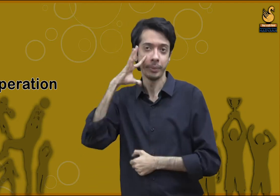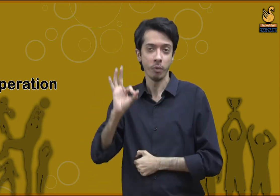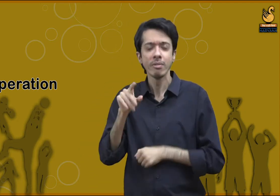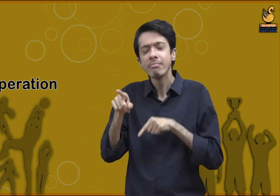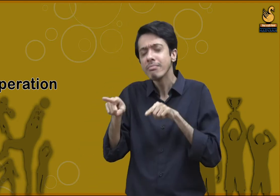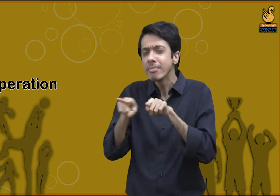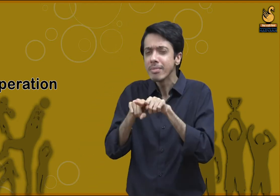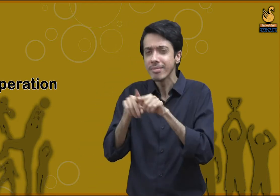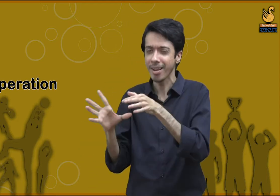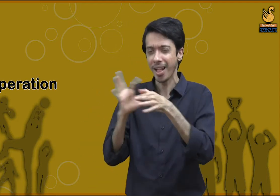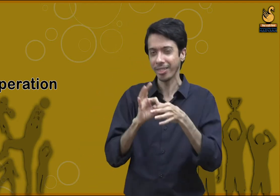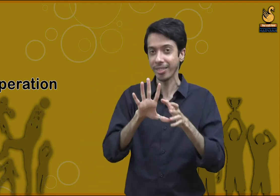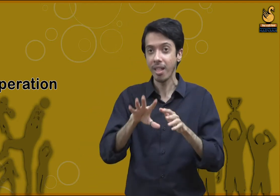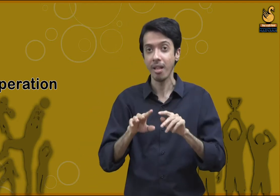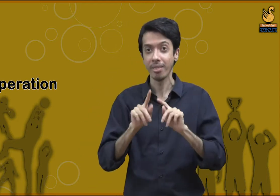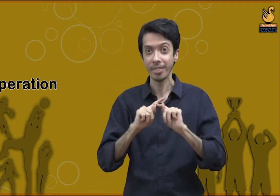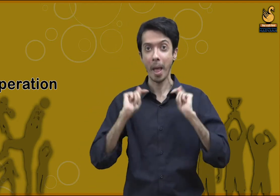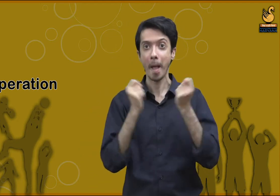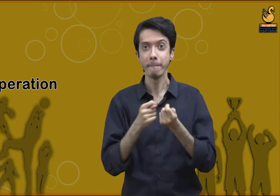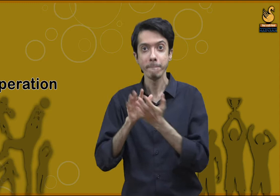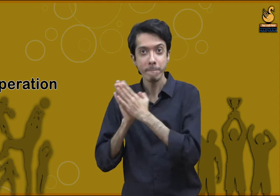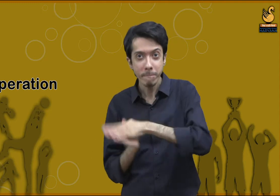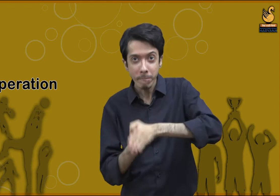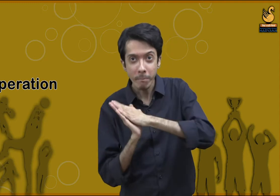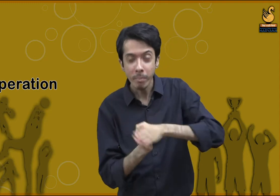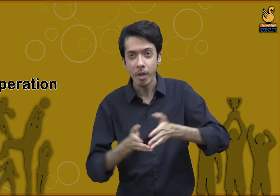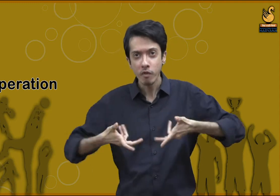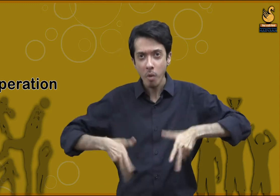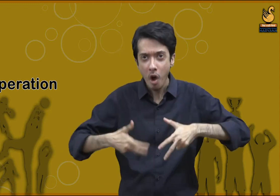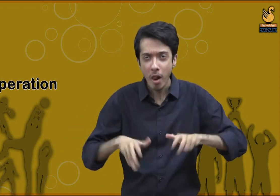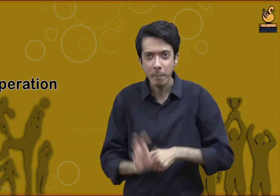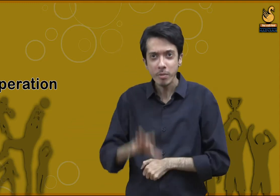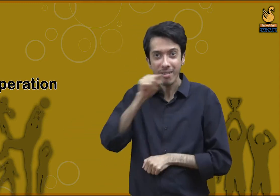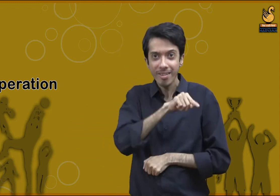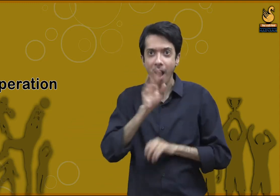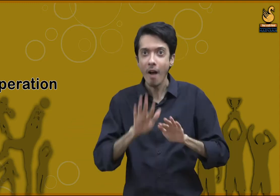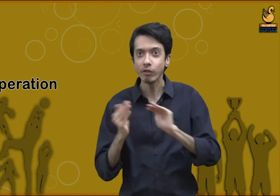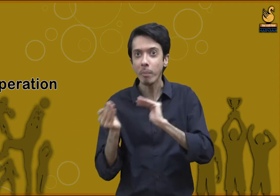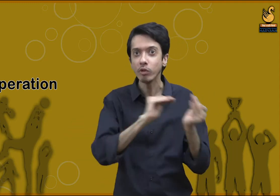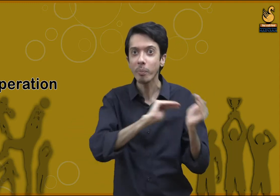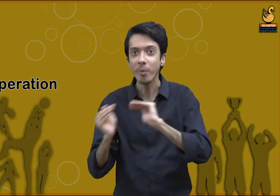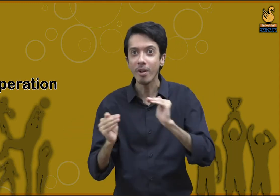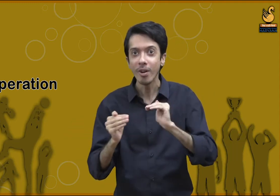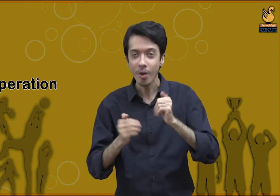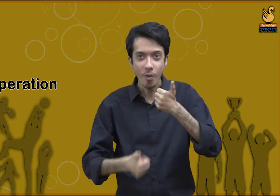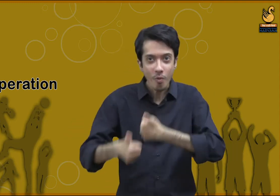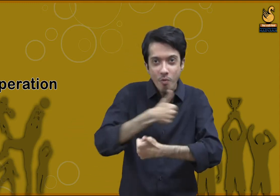Let us take another example different sports persons have cooperation in their teams.